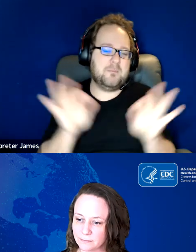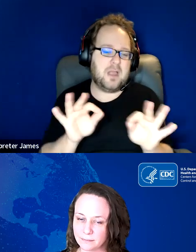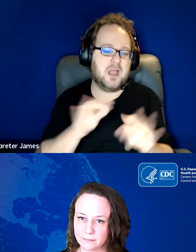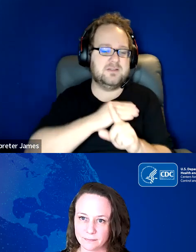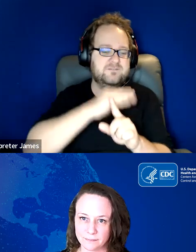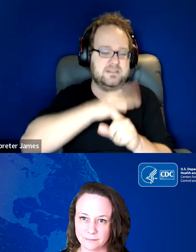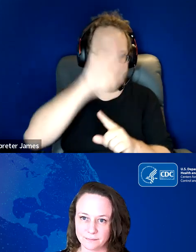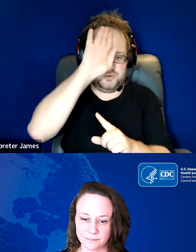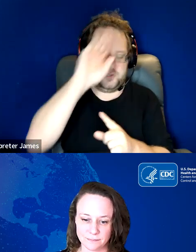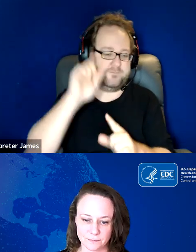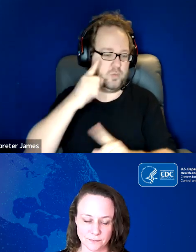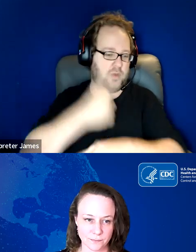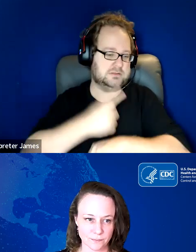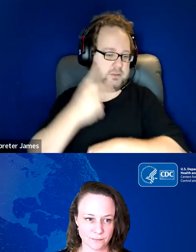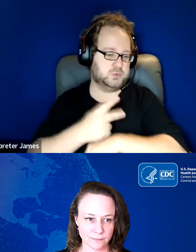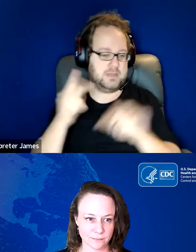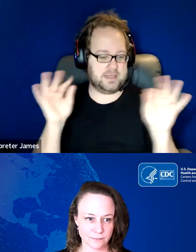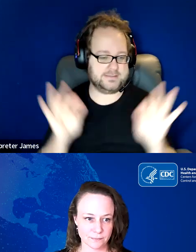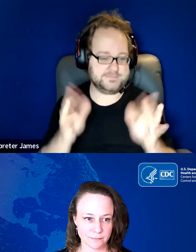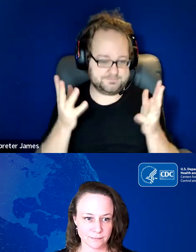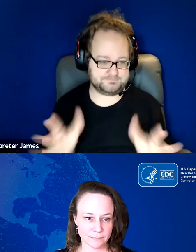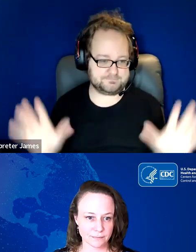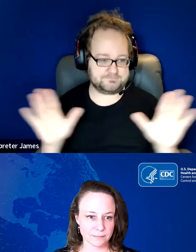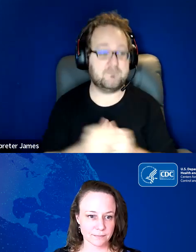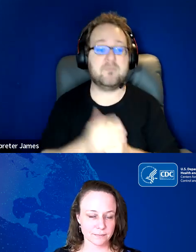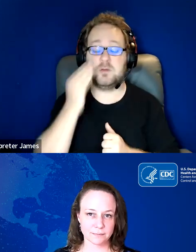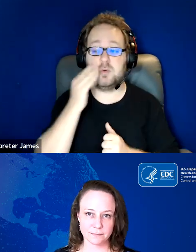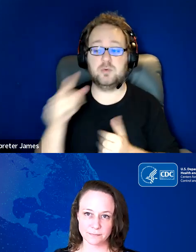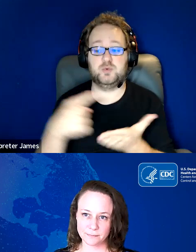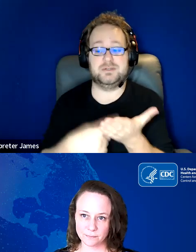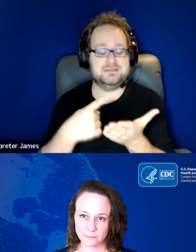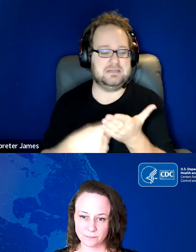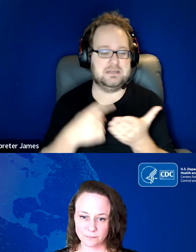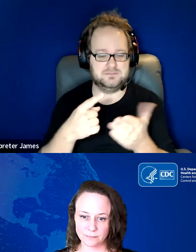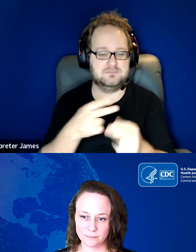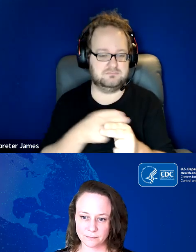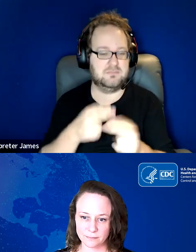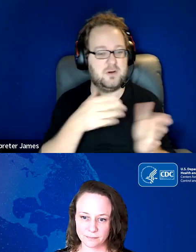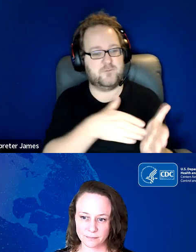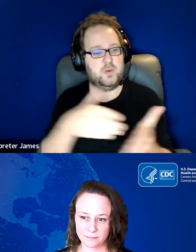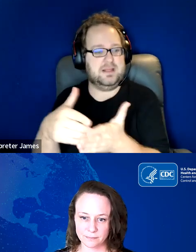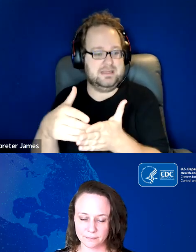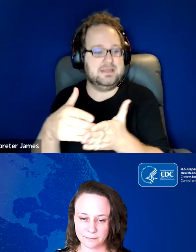» moderator: I know you touched a little bit on frequency how often someone